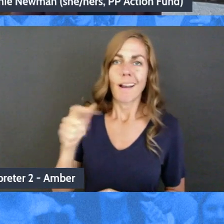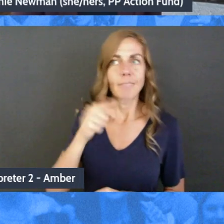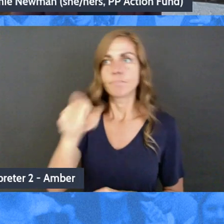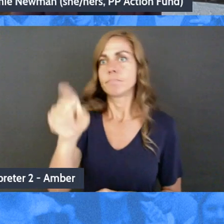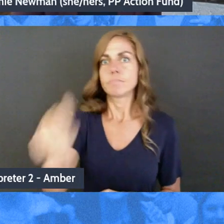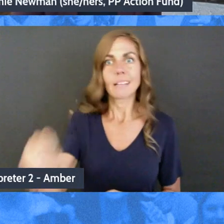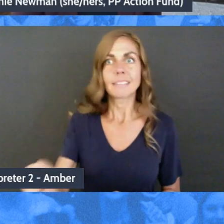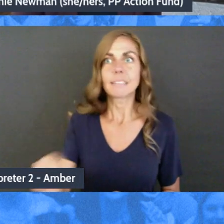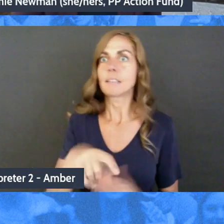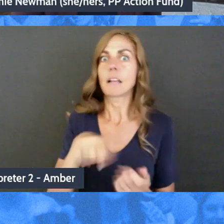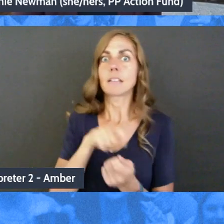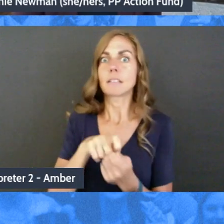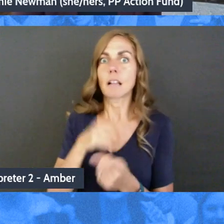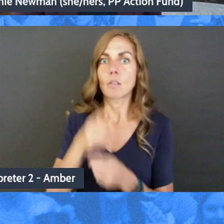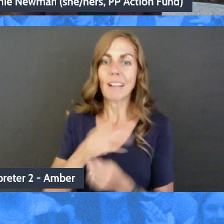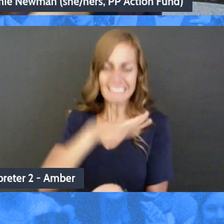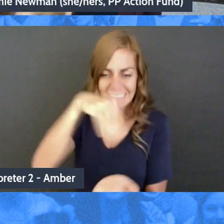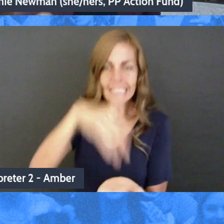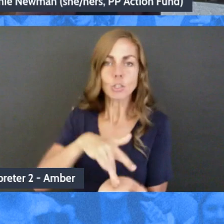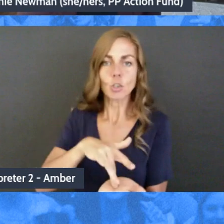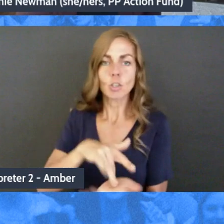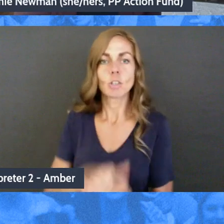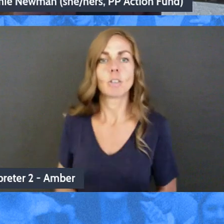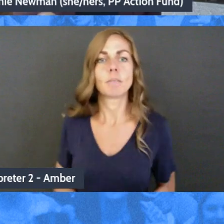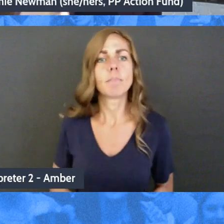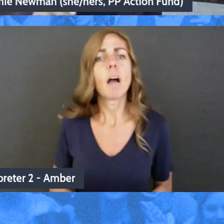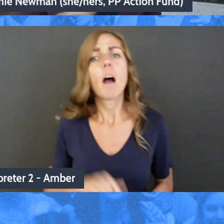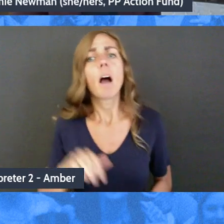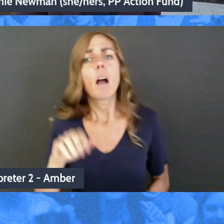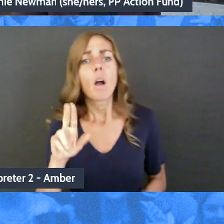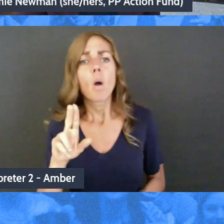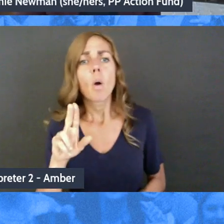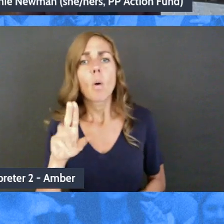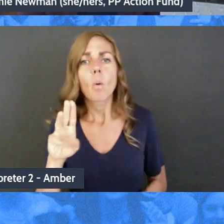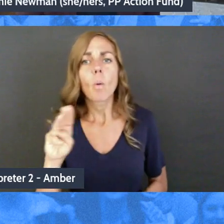And Uma, we have seen how the pandemic has forced many women